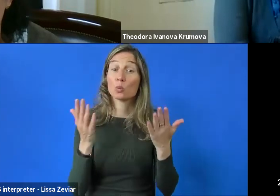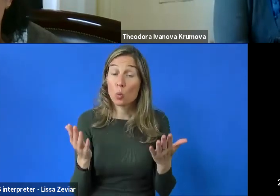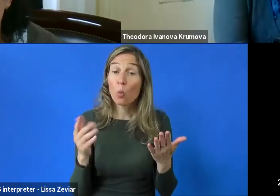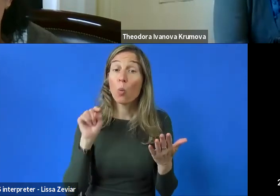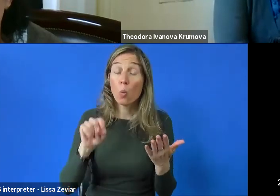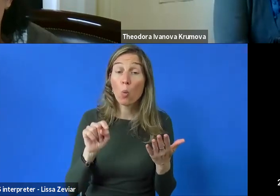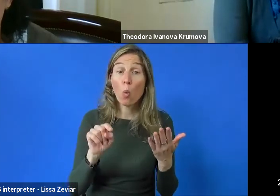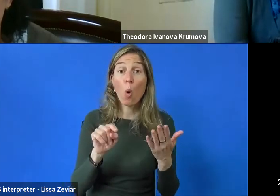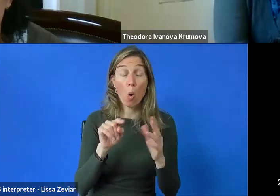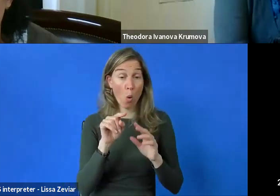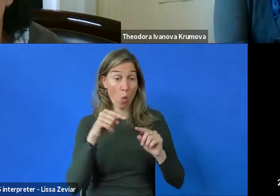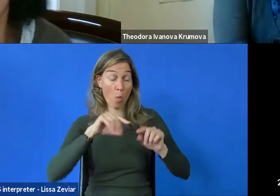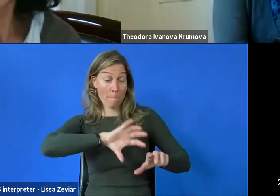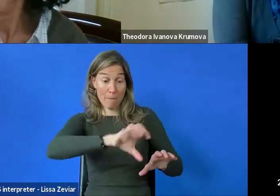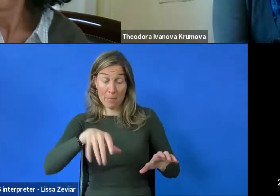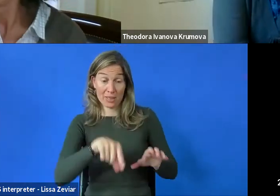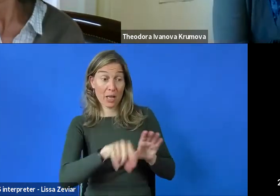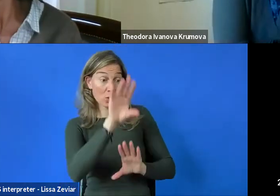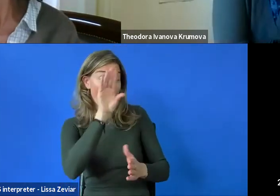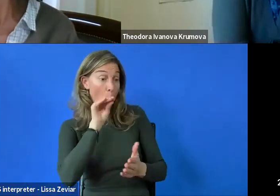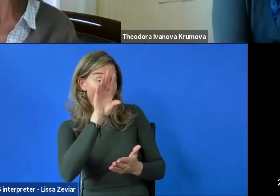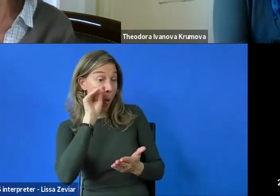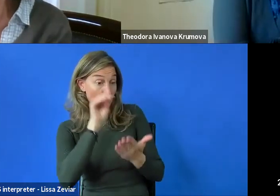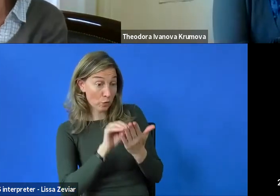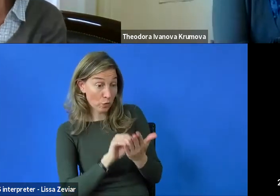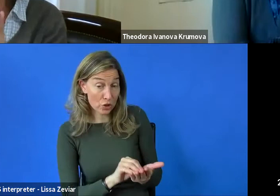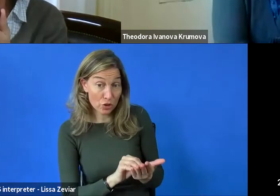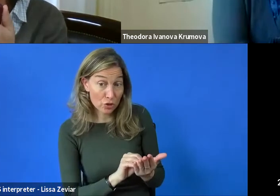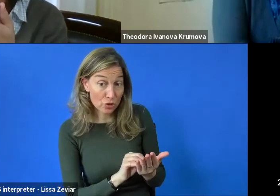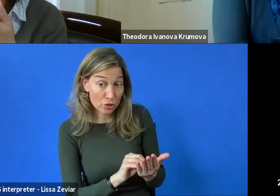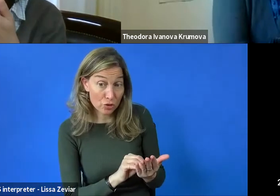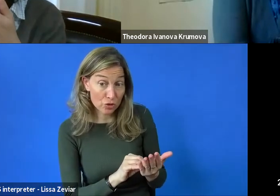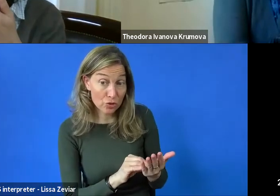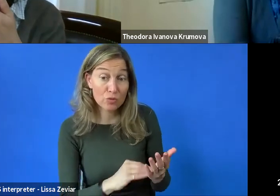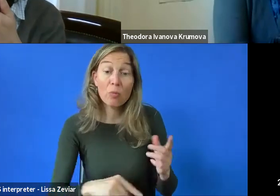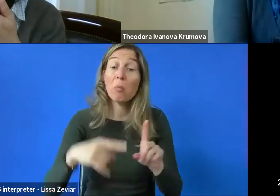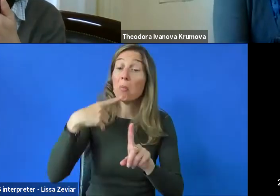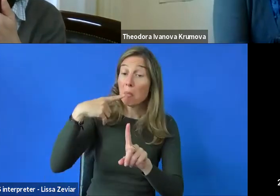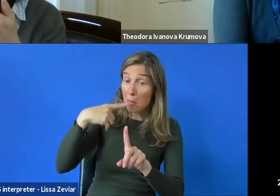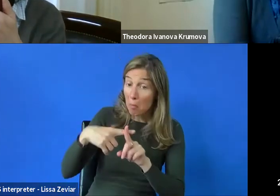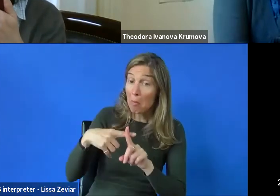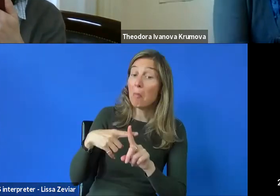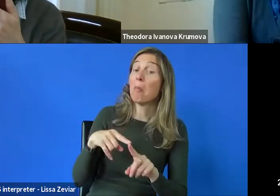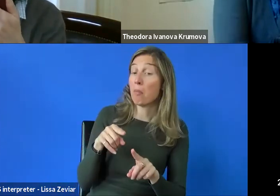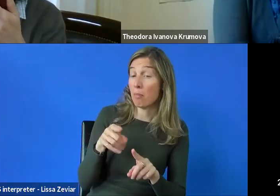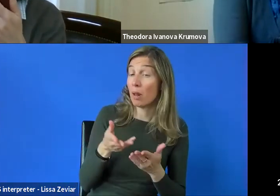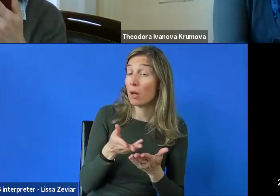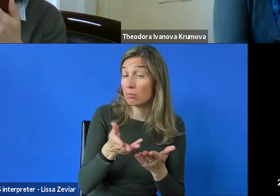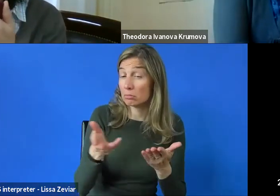and the comments, because the authors are also given the opportunity to comment, they are summarized,